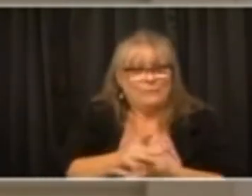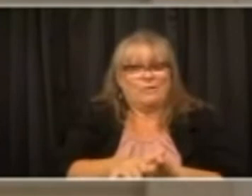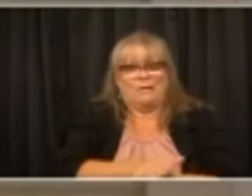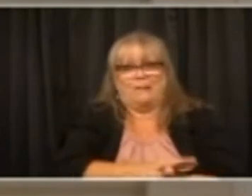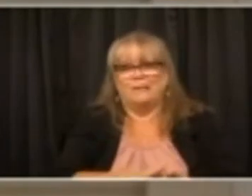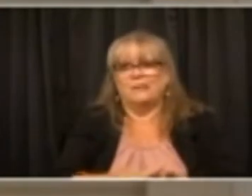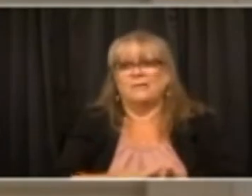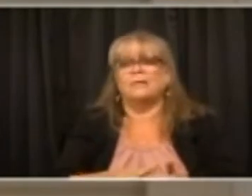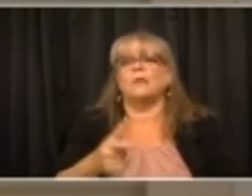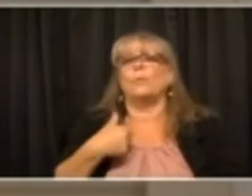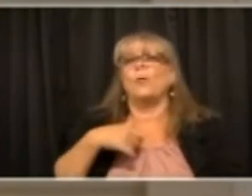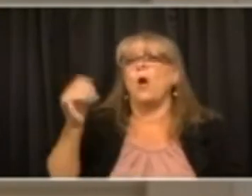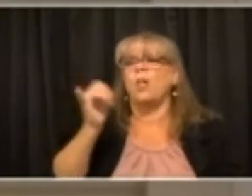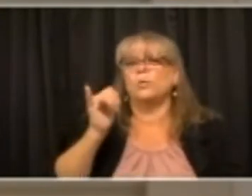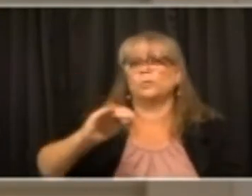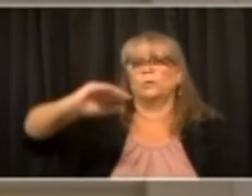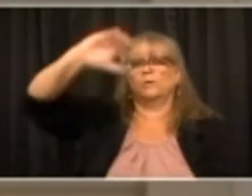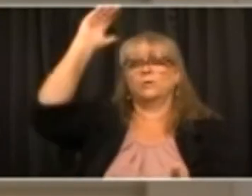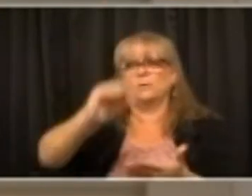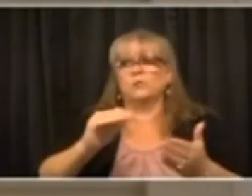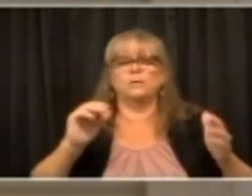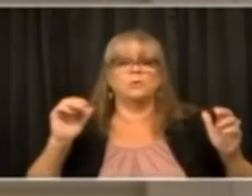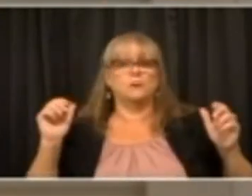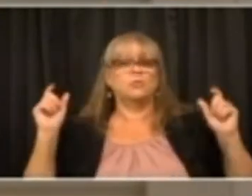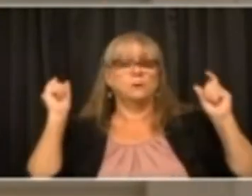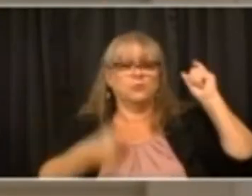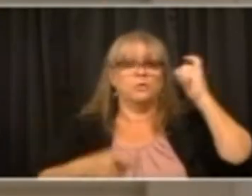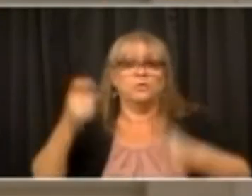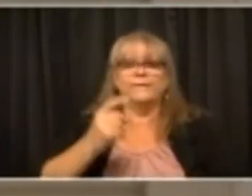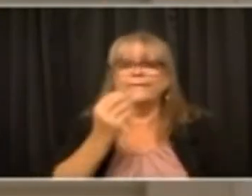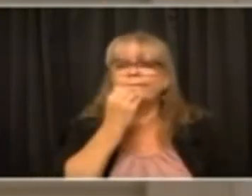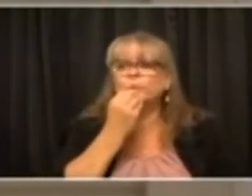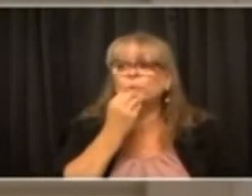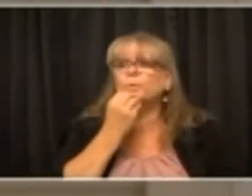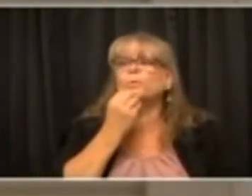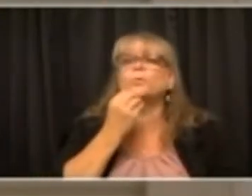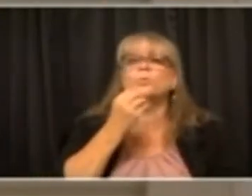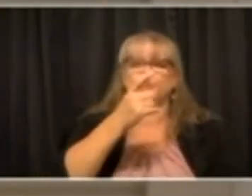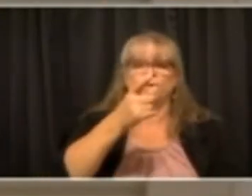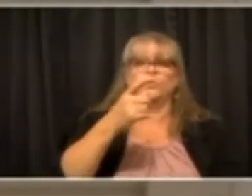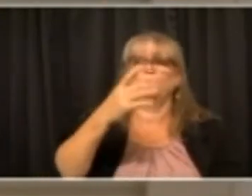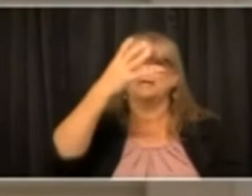food and sheltering and water we also have through the governor